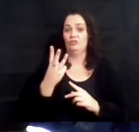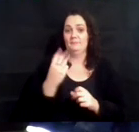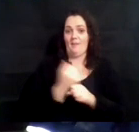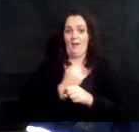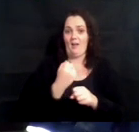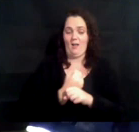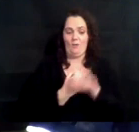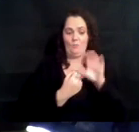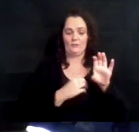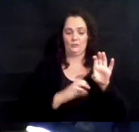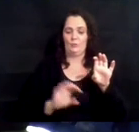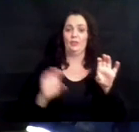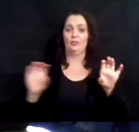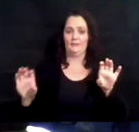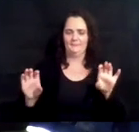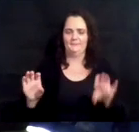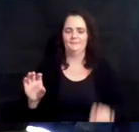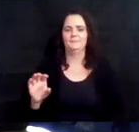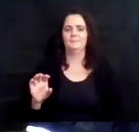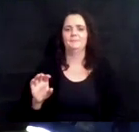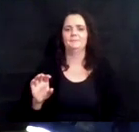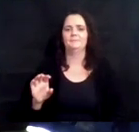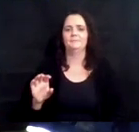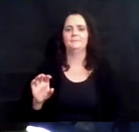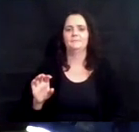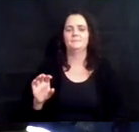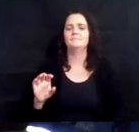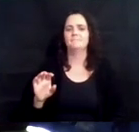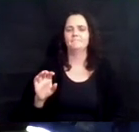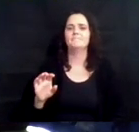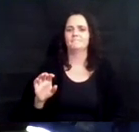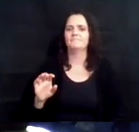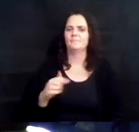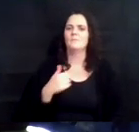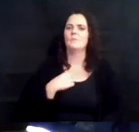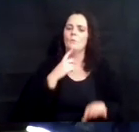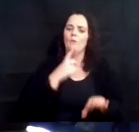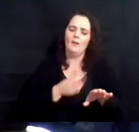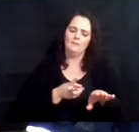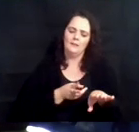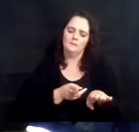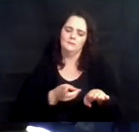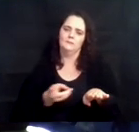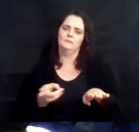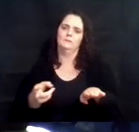gonna cut out each one of them and again I'm not gonna worry about cutting right up to the edge or being really fussy about it.